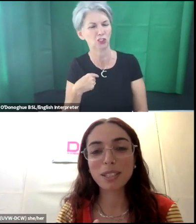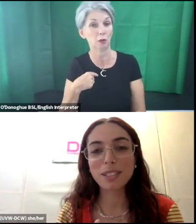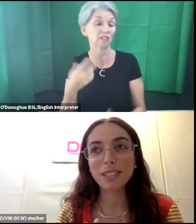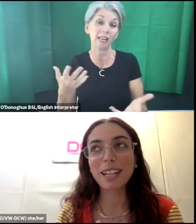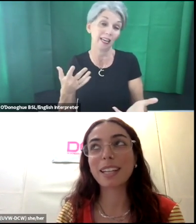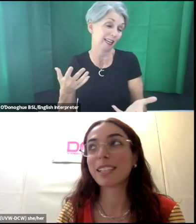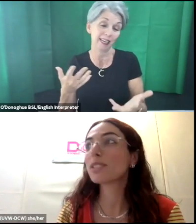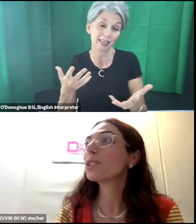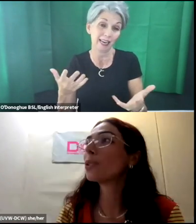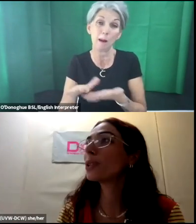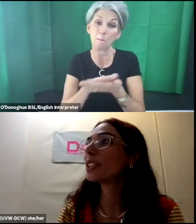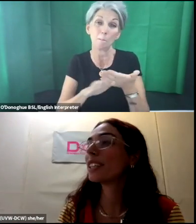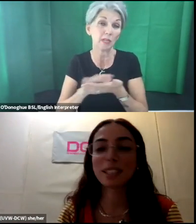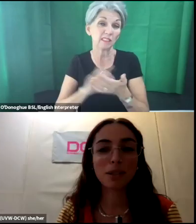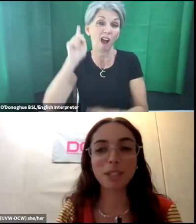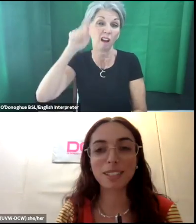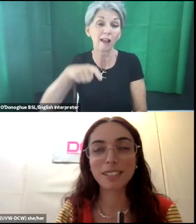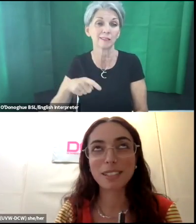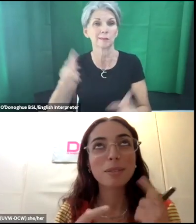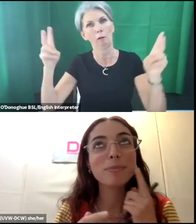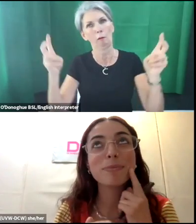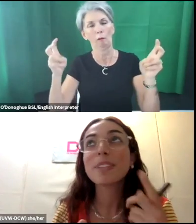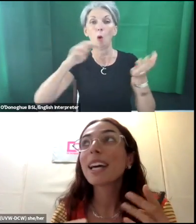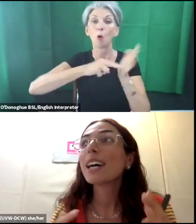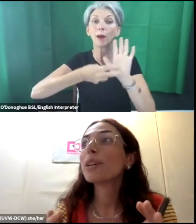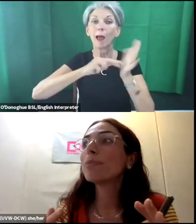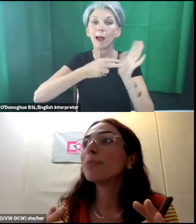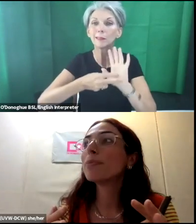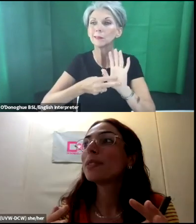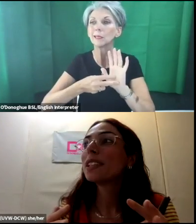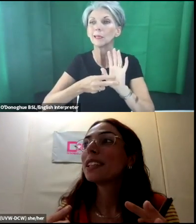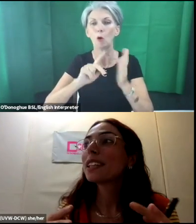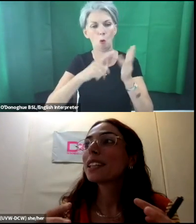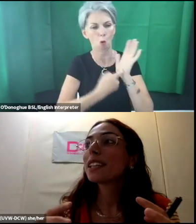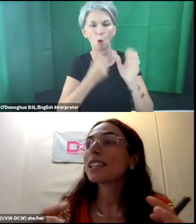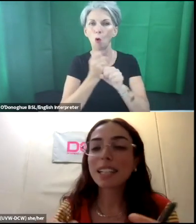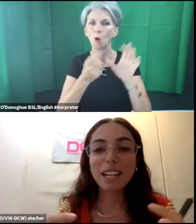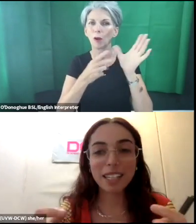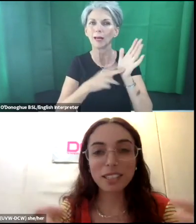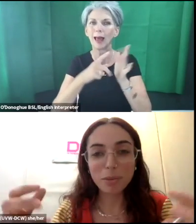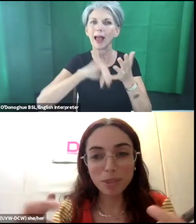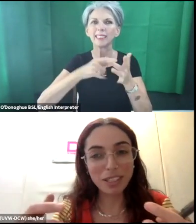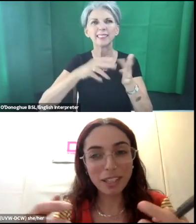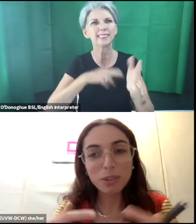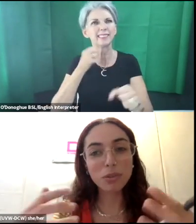means, I guess, organising means, hmm, coming together and